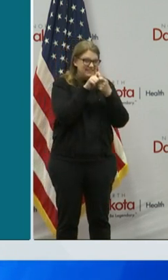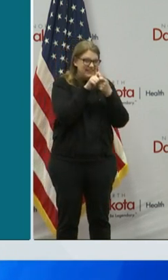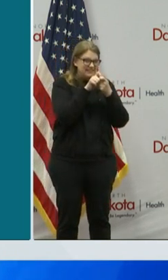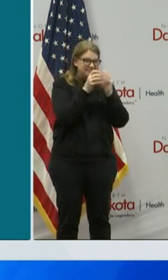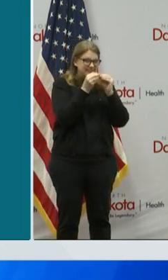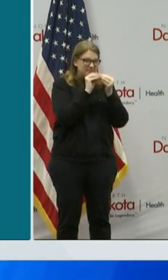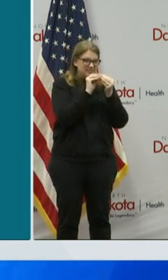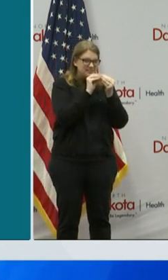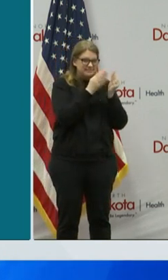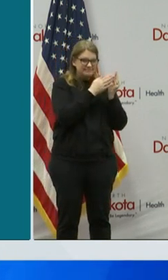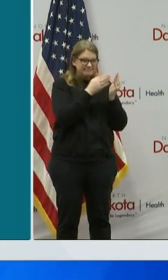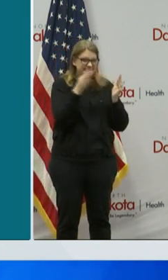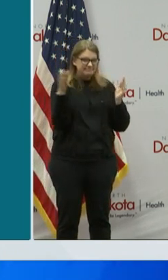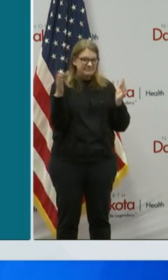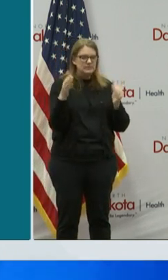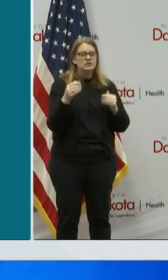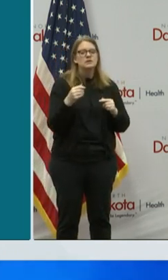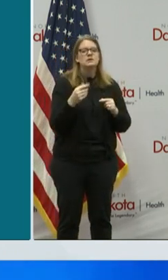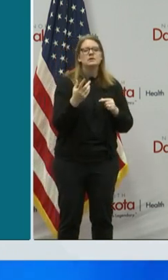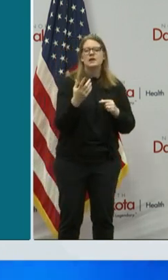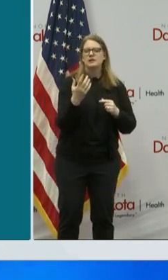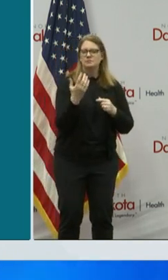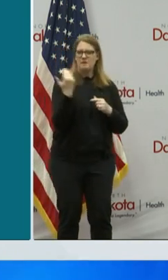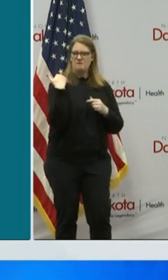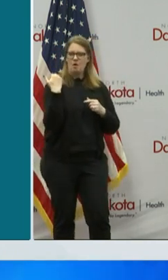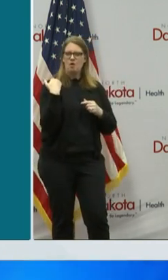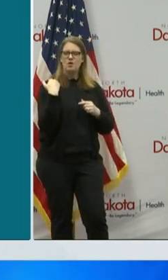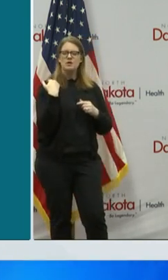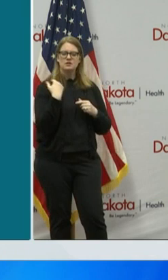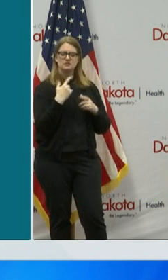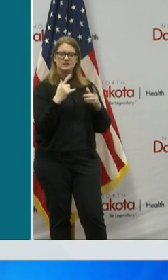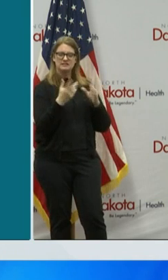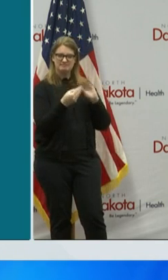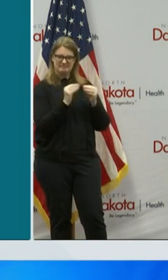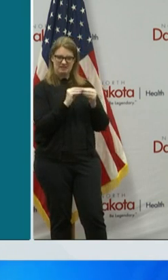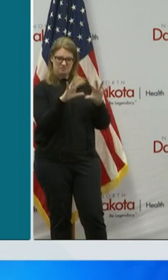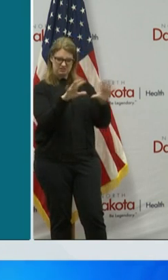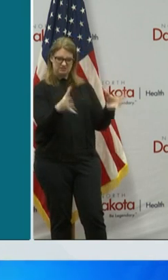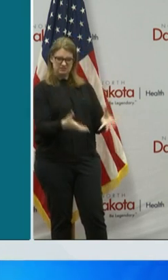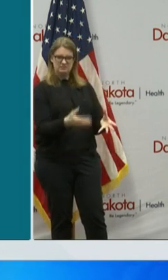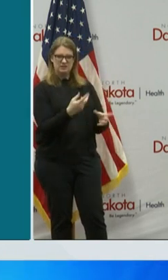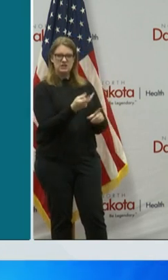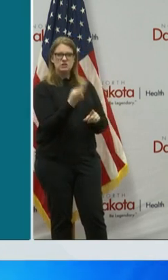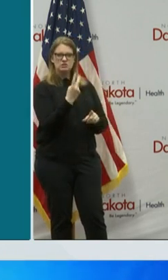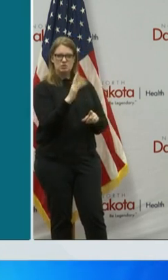KEEPING TRACK OF THE DETAILS, THE -- WE KNOW THAT THERE ARE TWO CASE THAT'S WERE